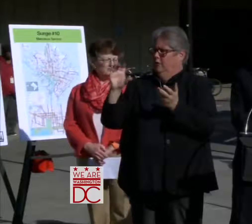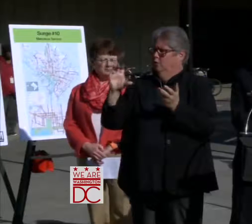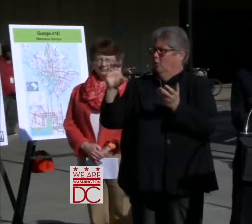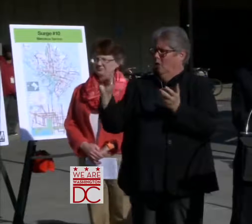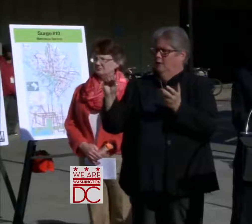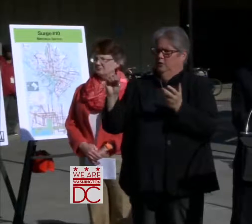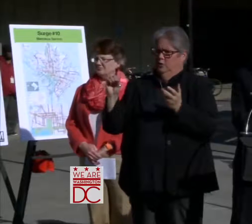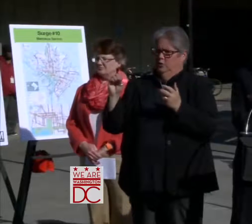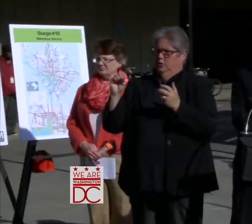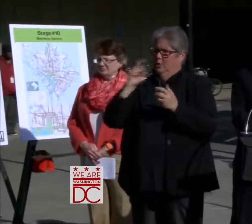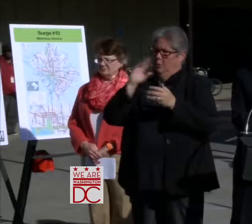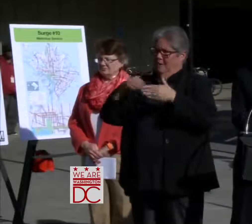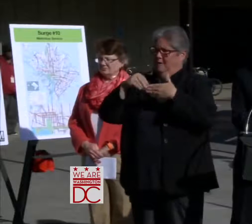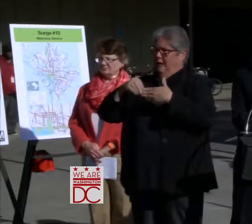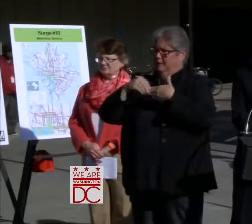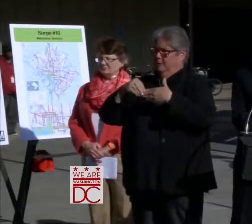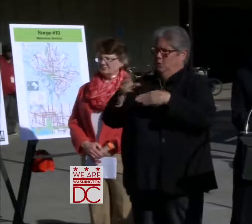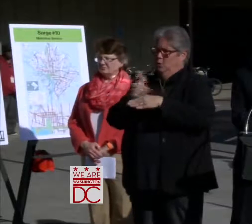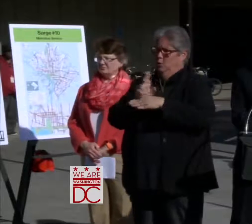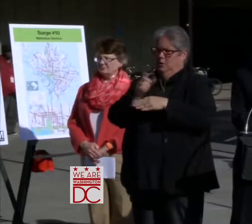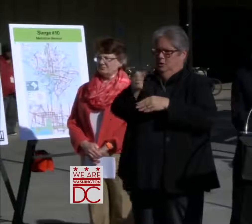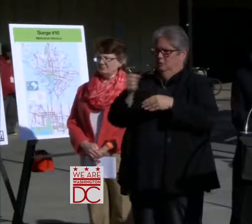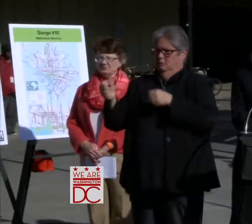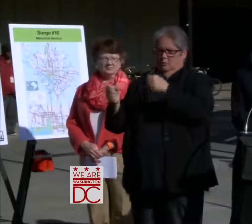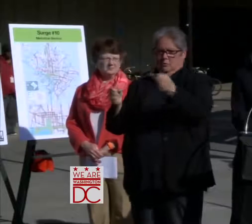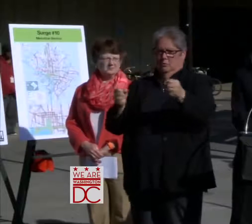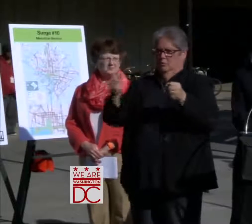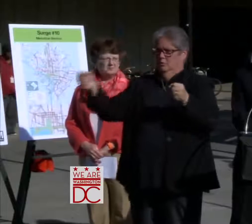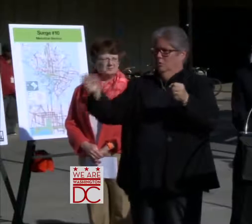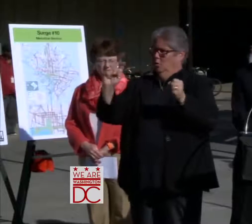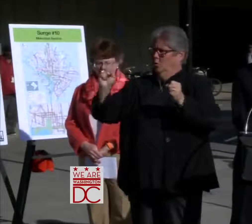WANT TO BE FLEXIBLE ABOUT THE DEPLOYMENT SO IF THERE IS A NEED